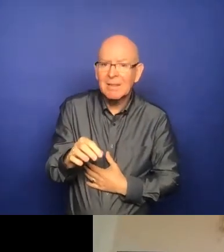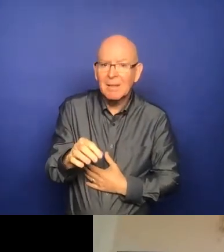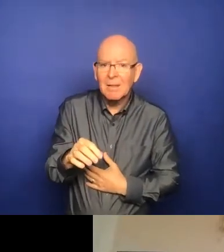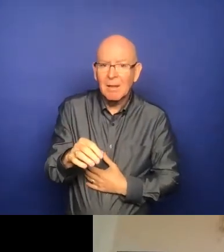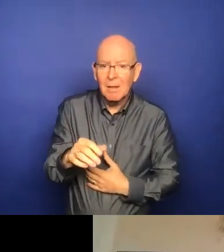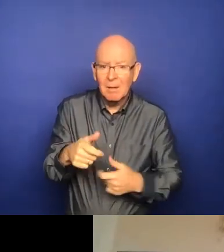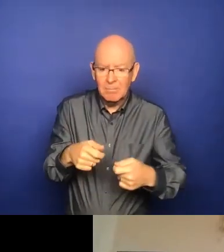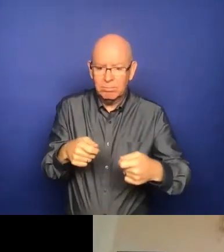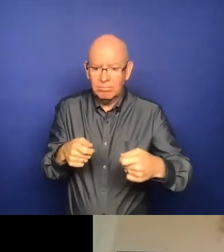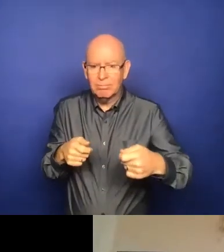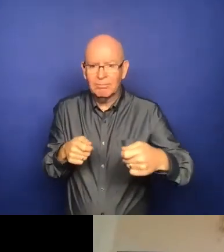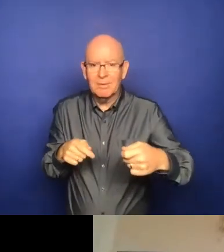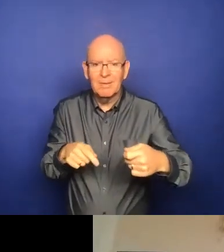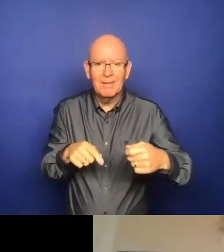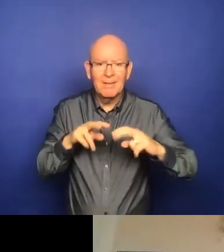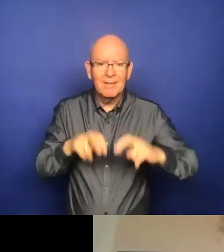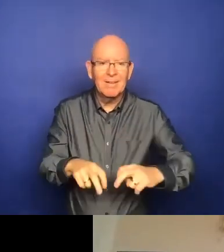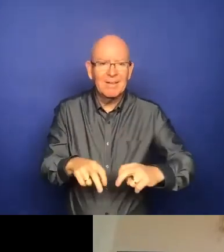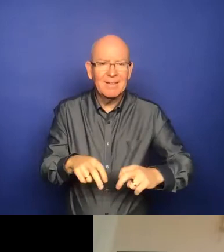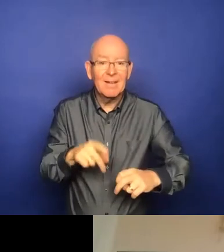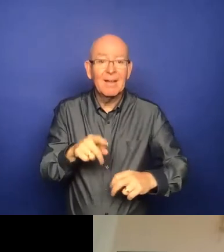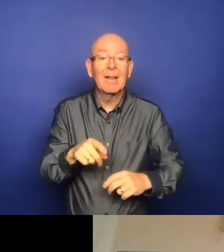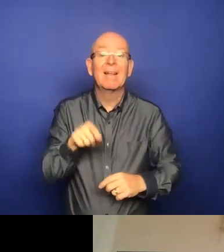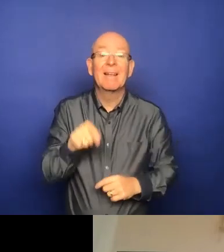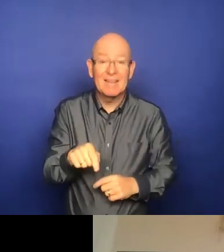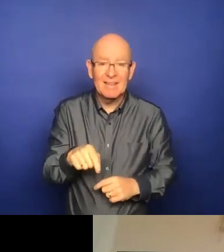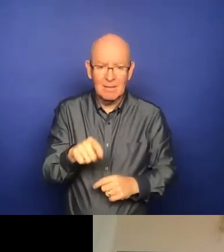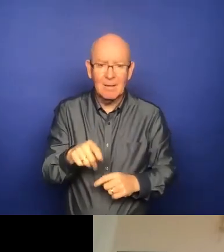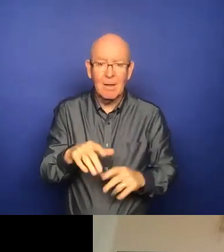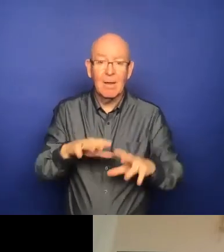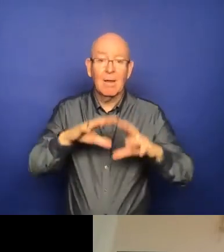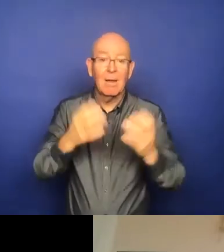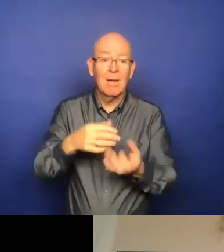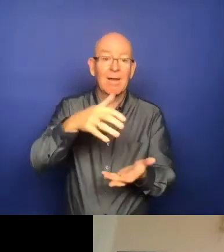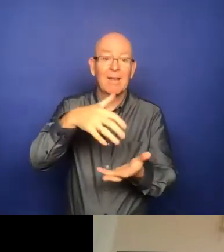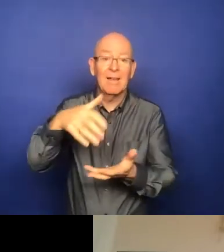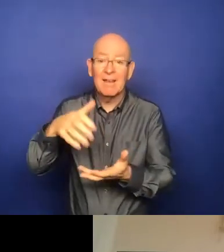in in person or phone whereas you might on the internet